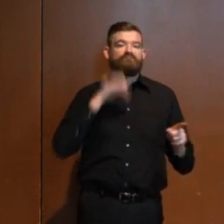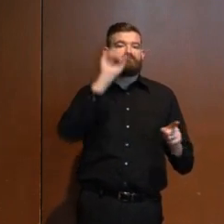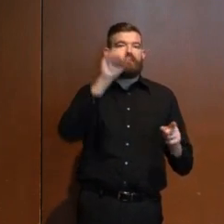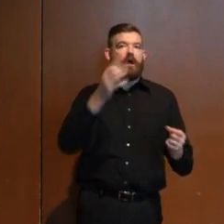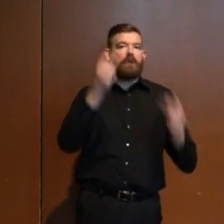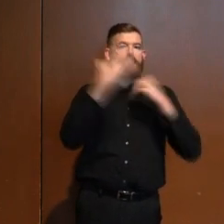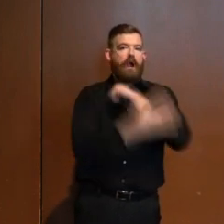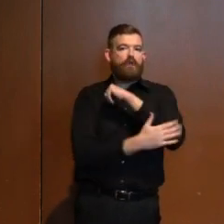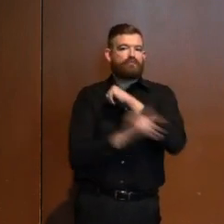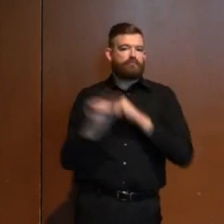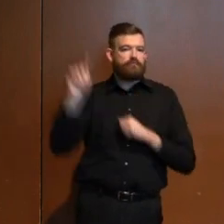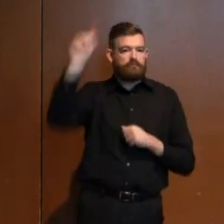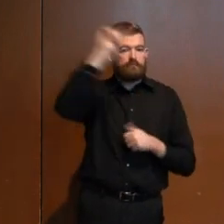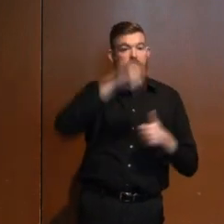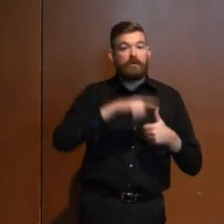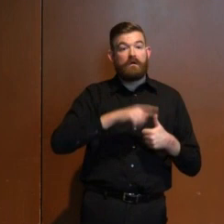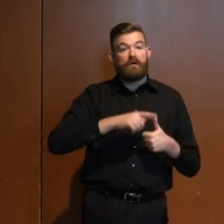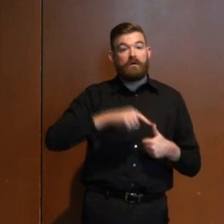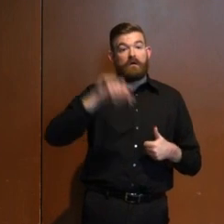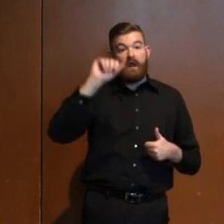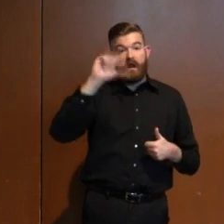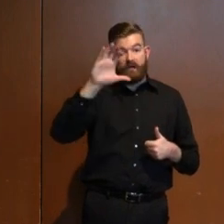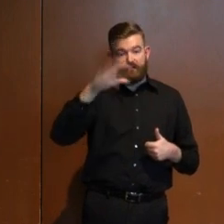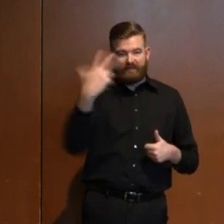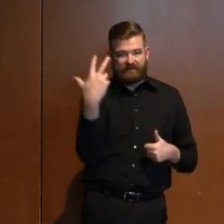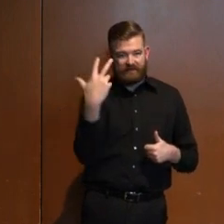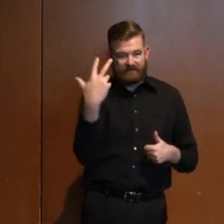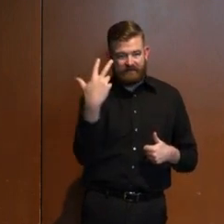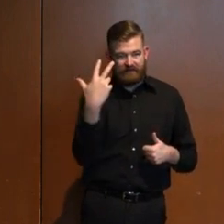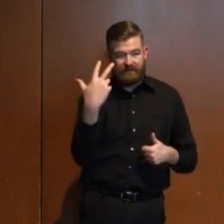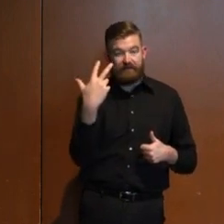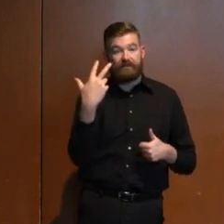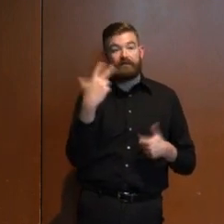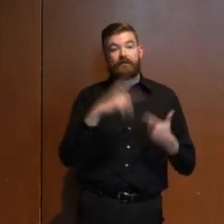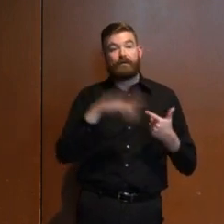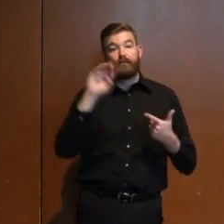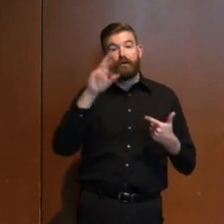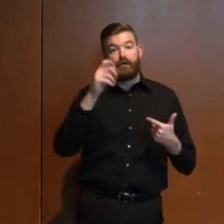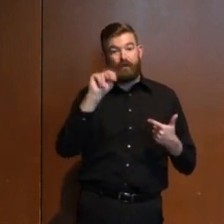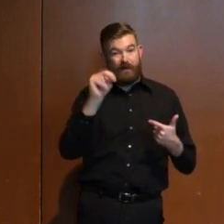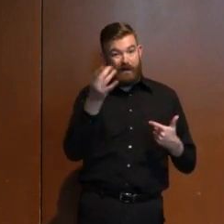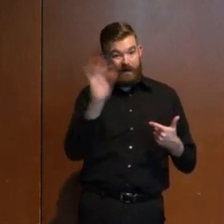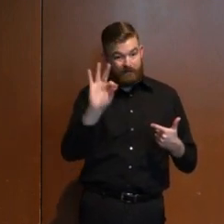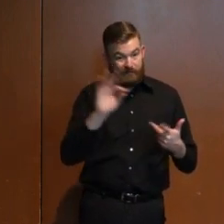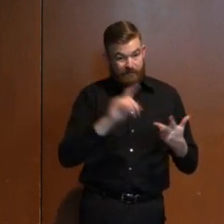FROM OUR LONG TERM CARE FACILITIES. THE COUNTY BREAK DOWN OF OUR